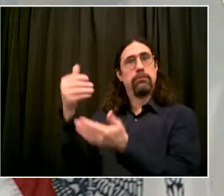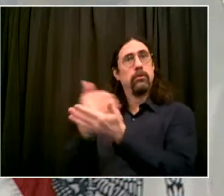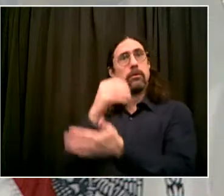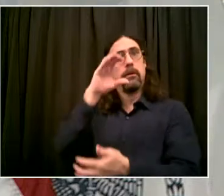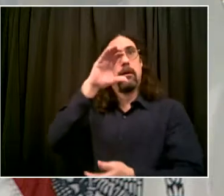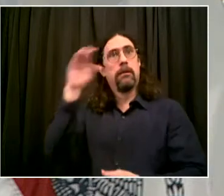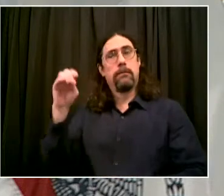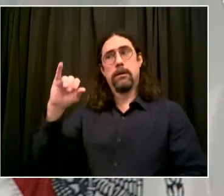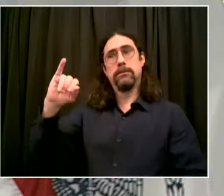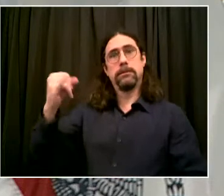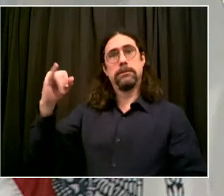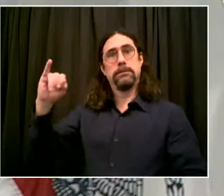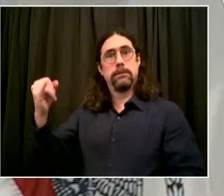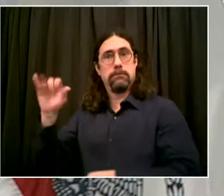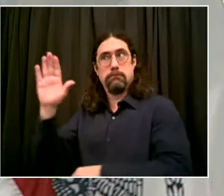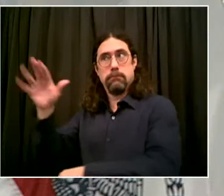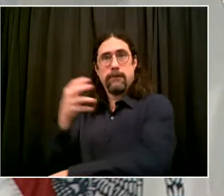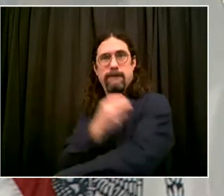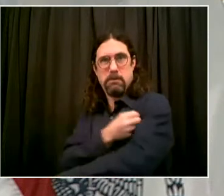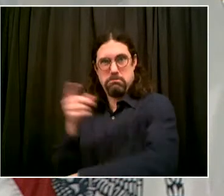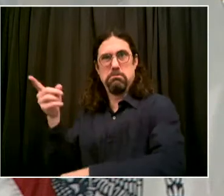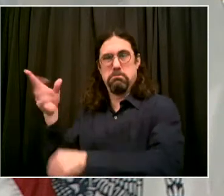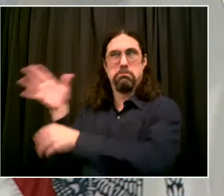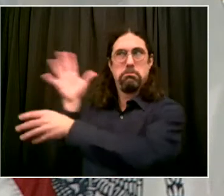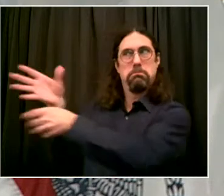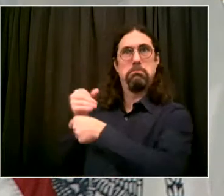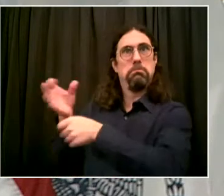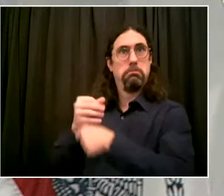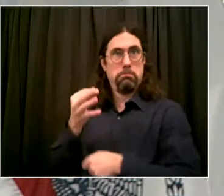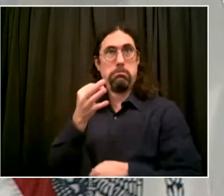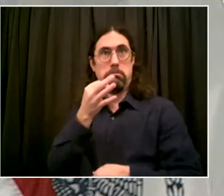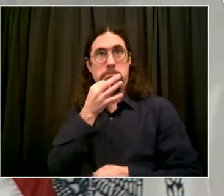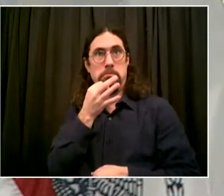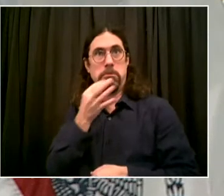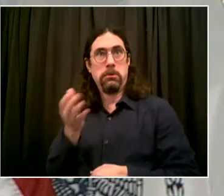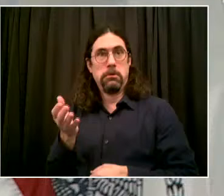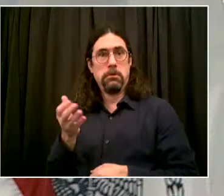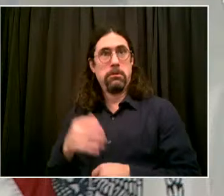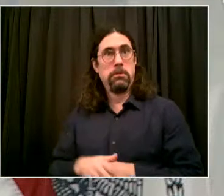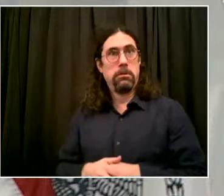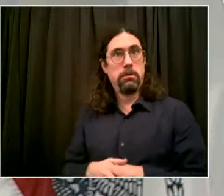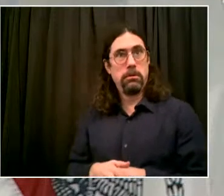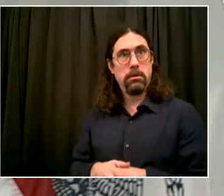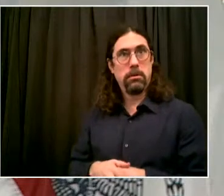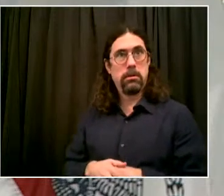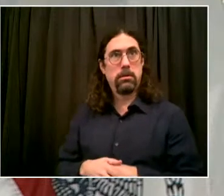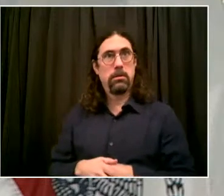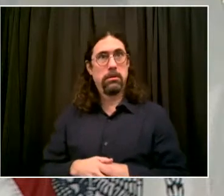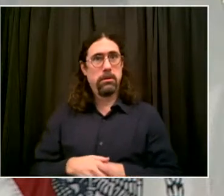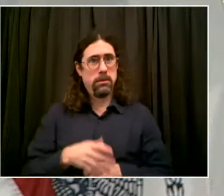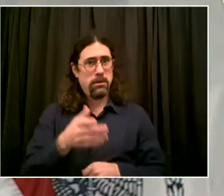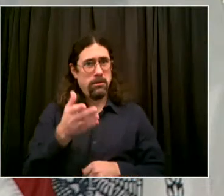JOHNSON & JOHNSON AND OTHER SUPPLIES ARE COCOINMG IN, DO YOU NOT HAA VE CCCONEES RNTHAT IF YOU DO DELAY THE SECOND SHOT FOR FOLKS WHWHO INTHK K